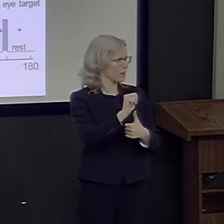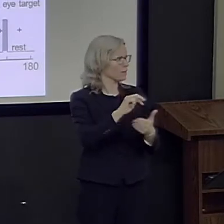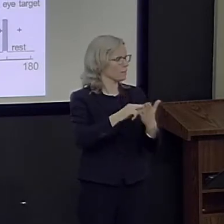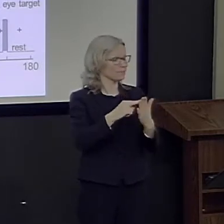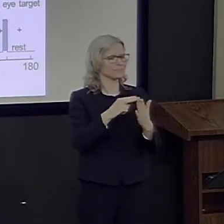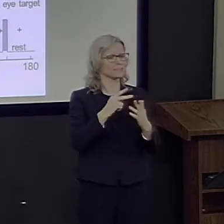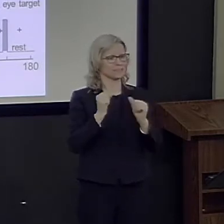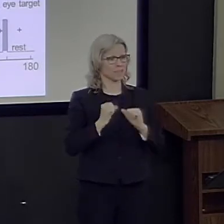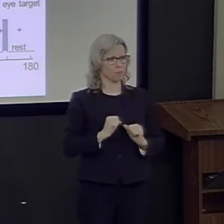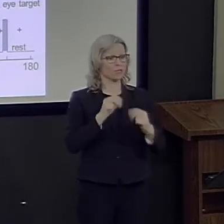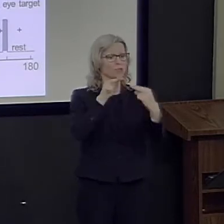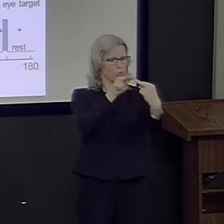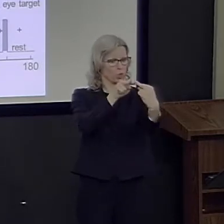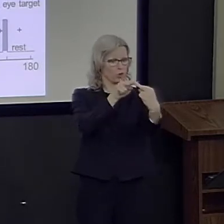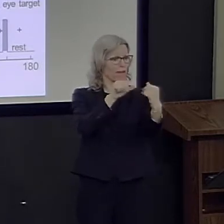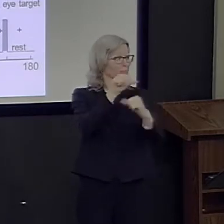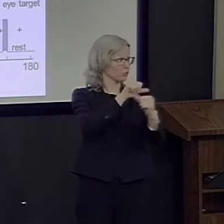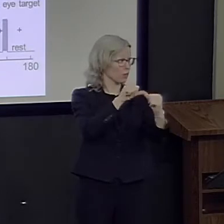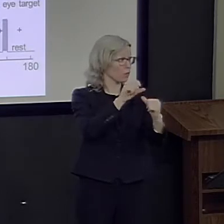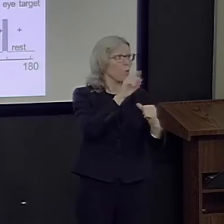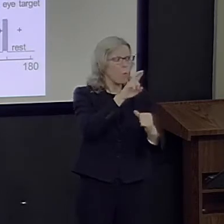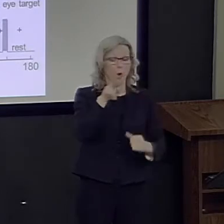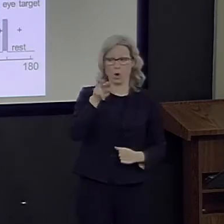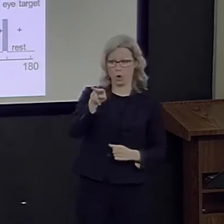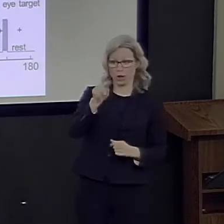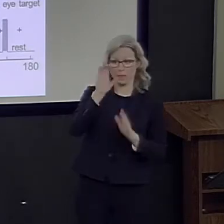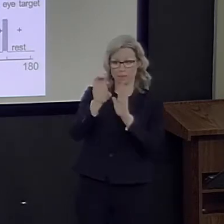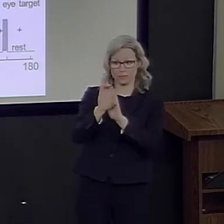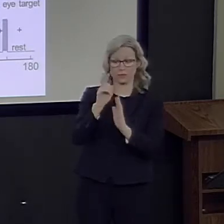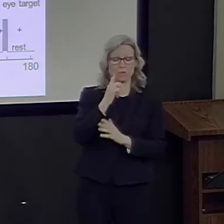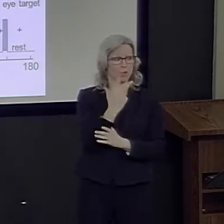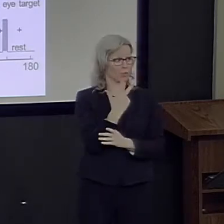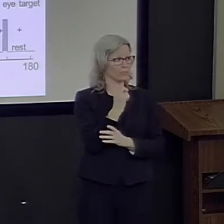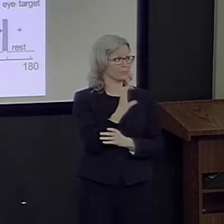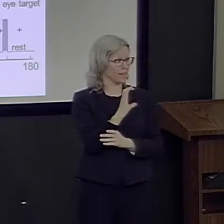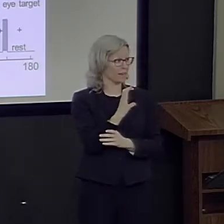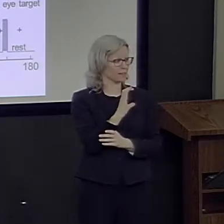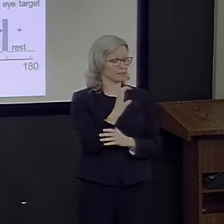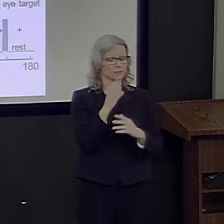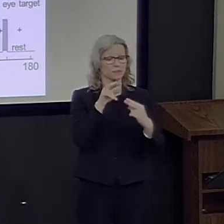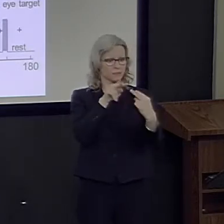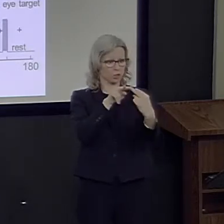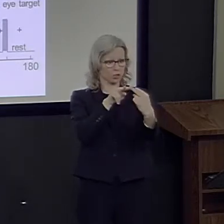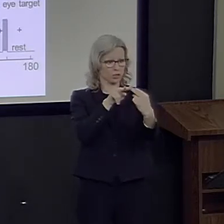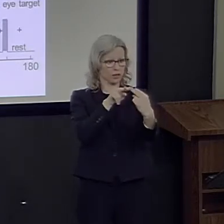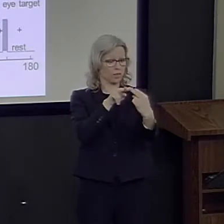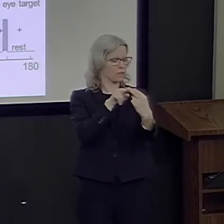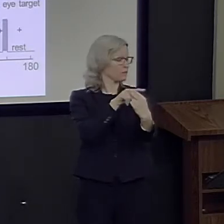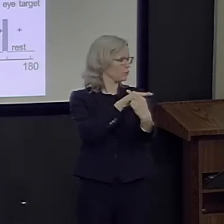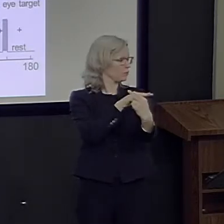or the picture for three seconds, and then they look away. They divert their gaze 10 degrees.